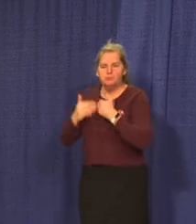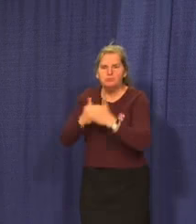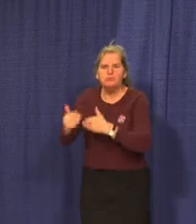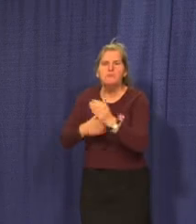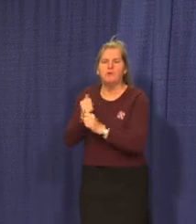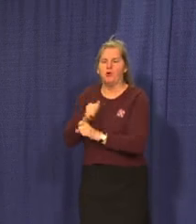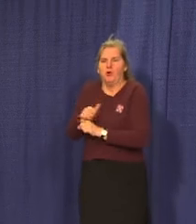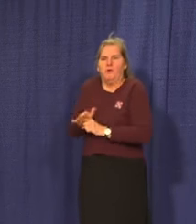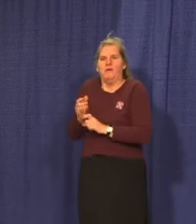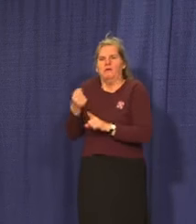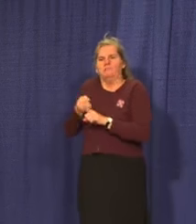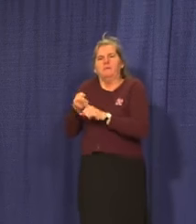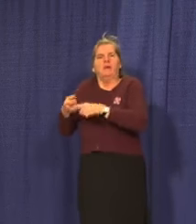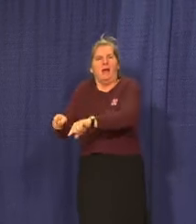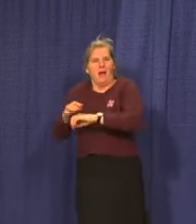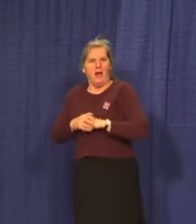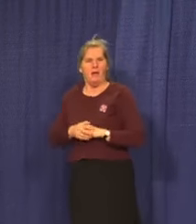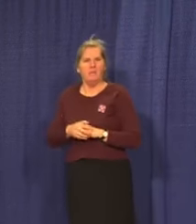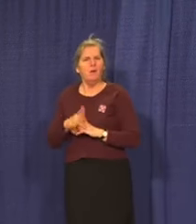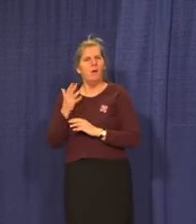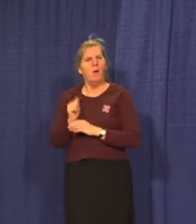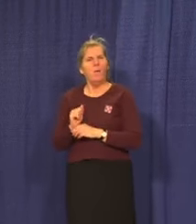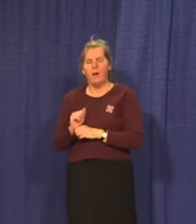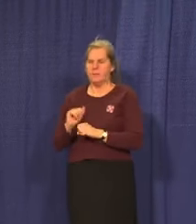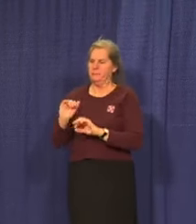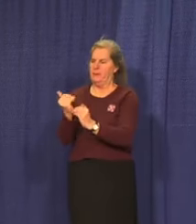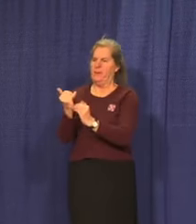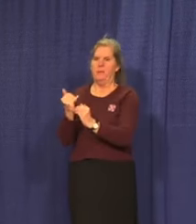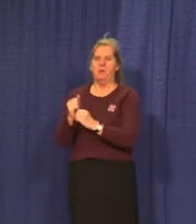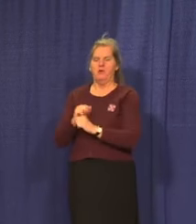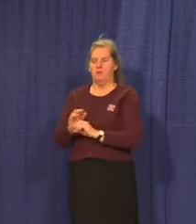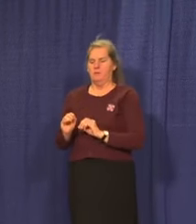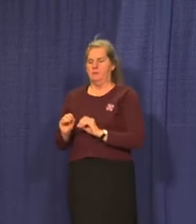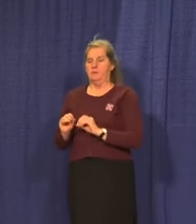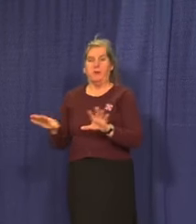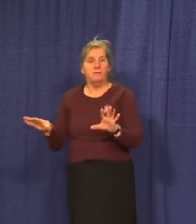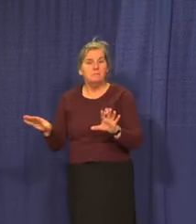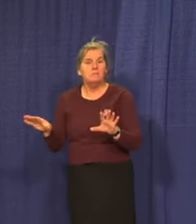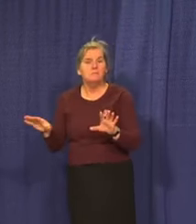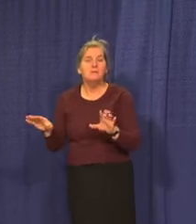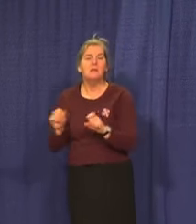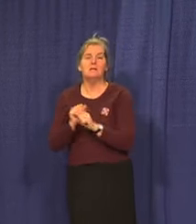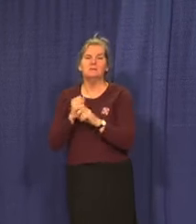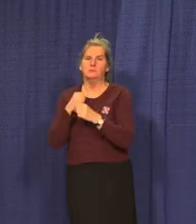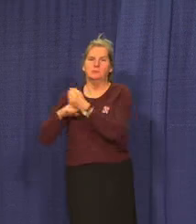AND RESPOND TO THE SPREAD OF THIS DISEASE IN ORDER TO PROTECT AND SUPPORT YUKONERS.